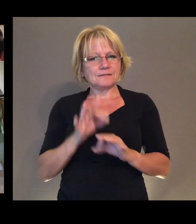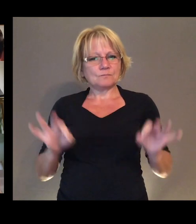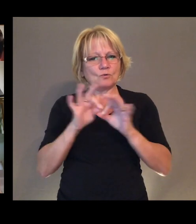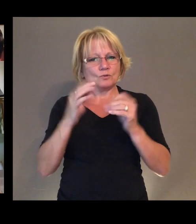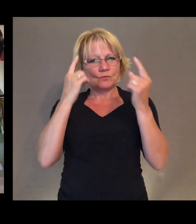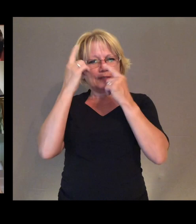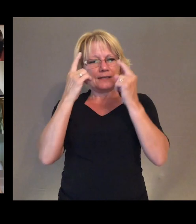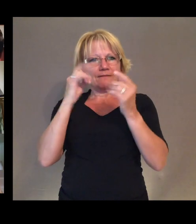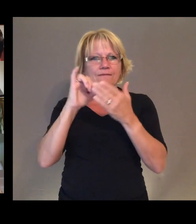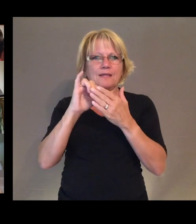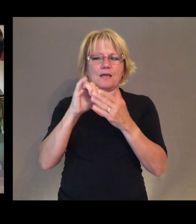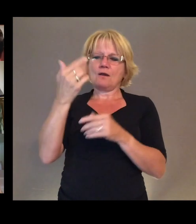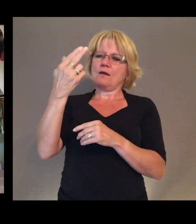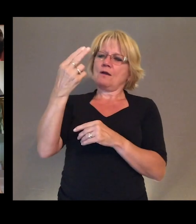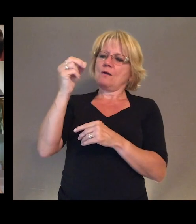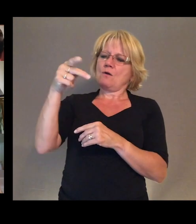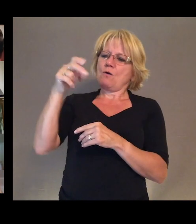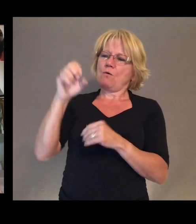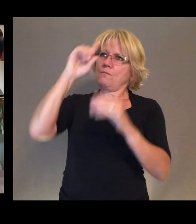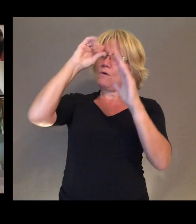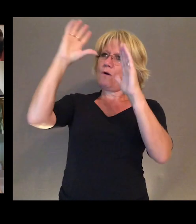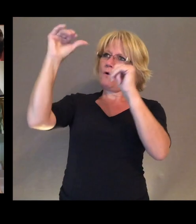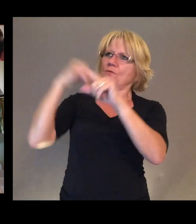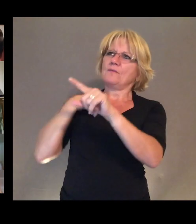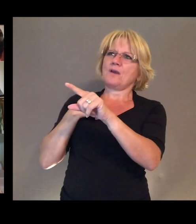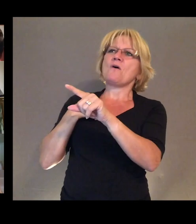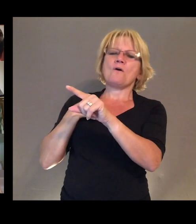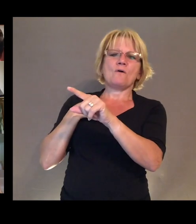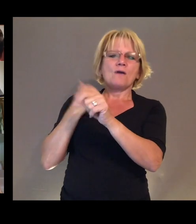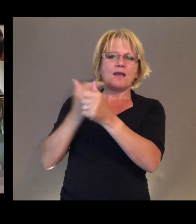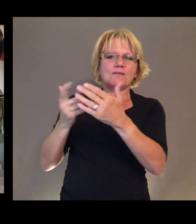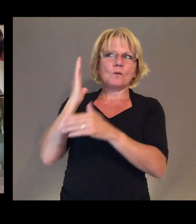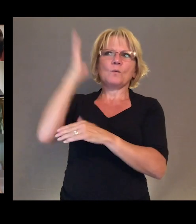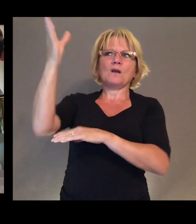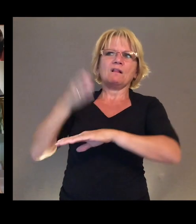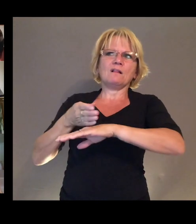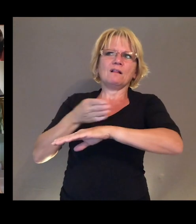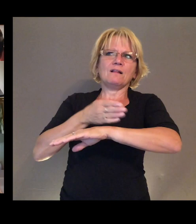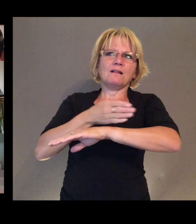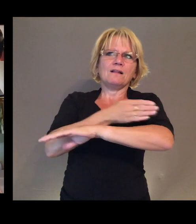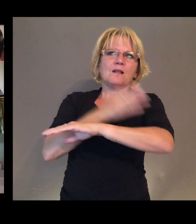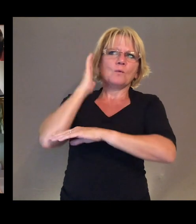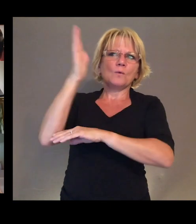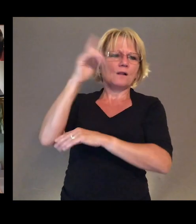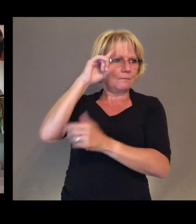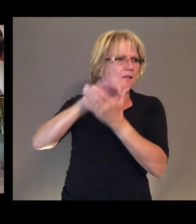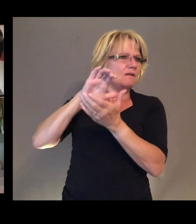just this vague sense that everything will get better because what we do is if we just sort of blindly believe everything will get better just over time,